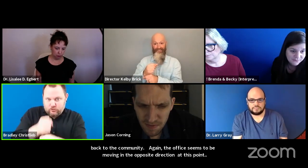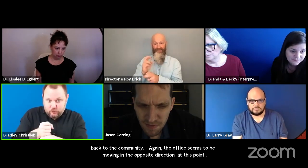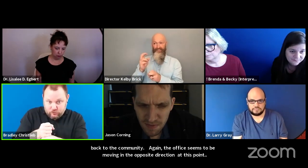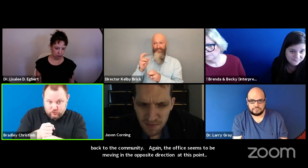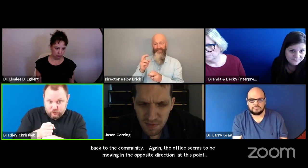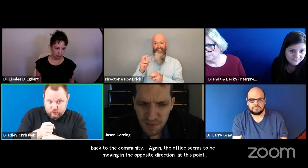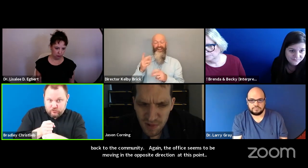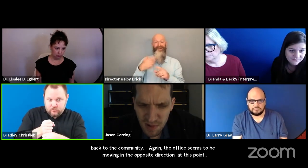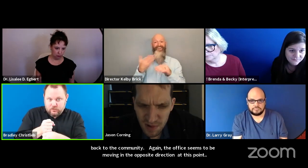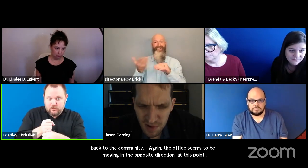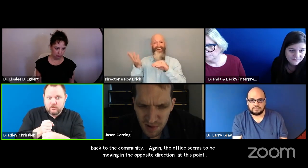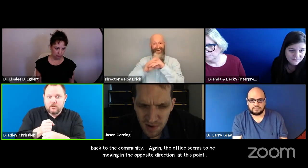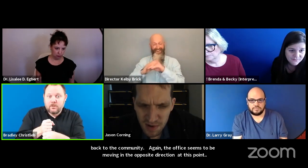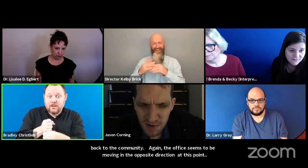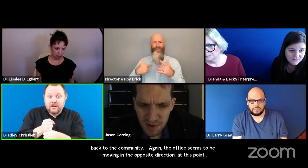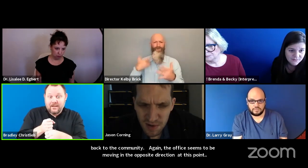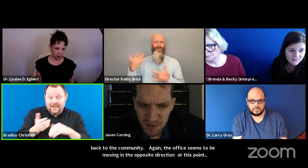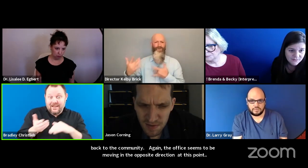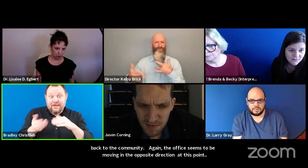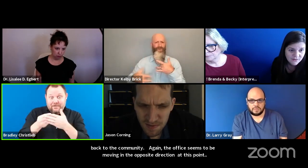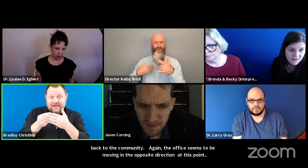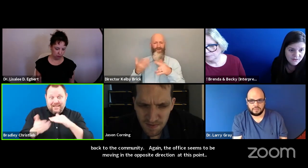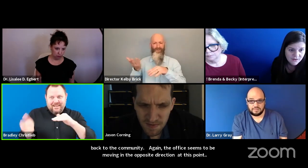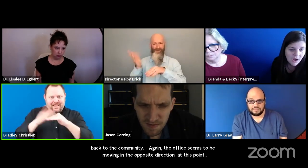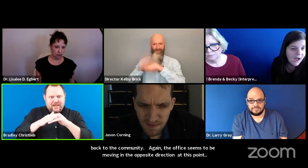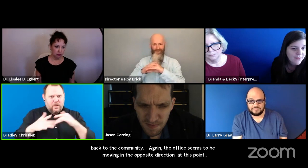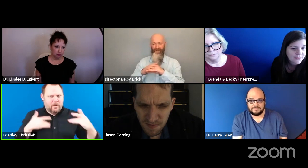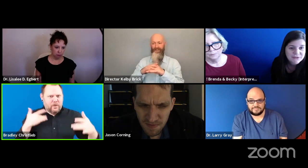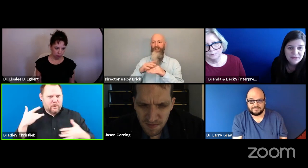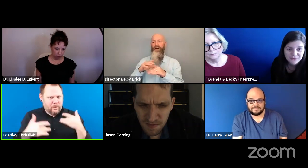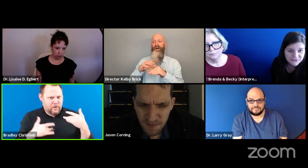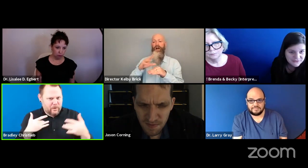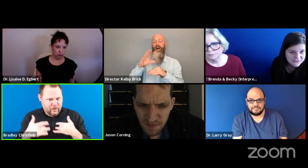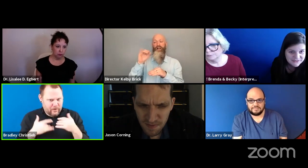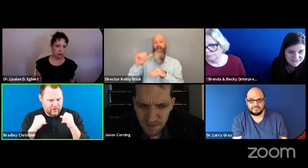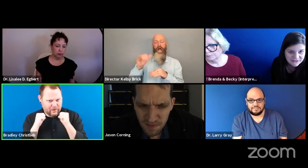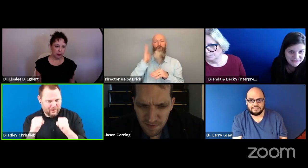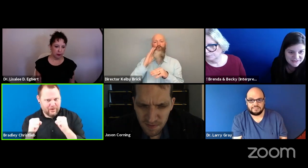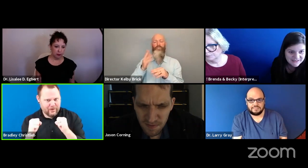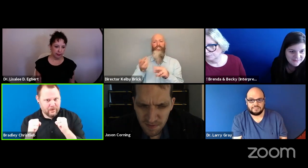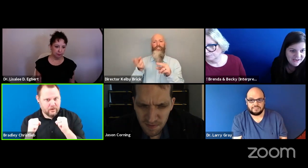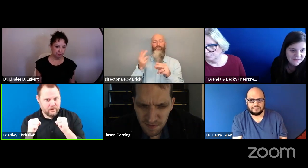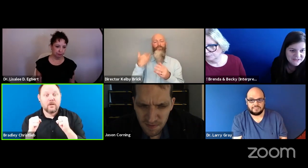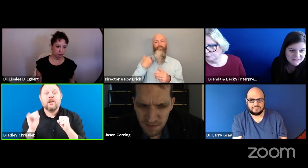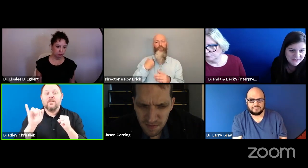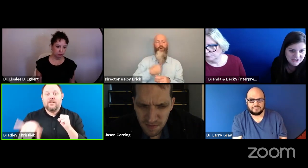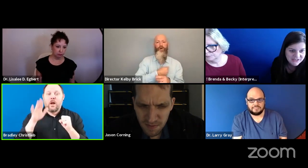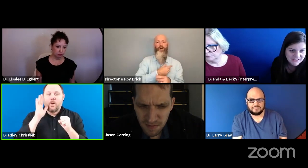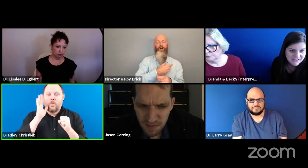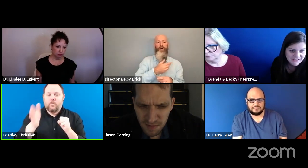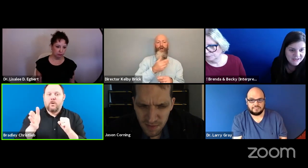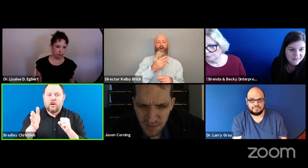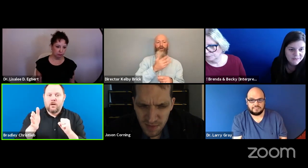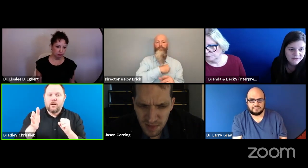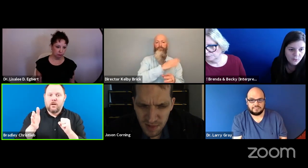year. I was thrilled to receive an increase in my office's budget.